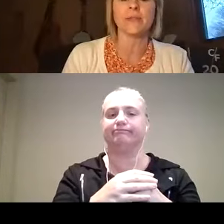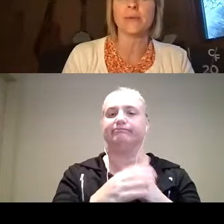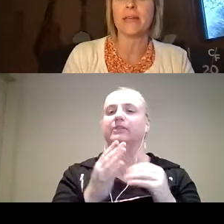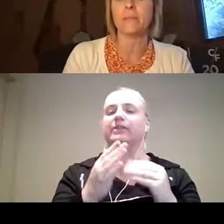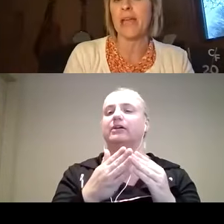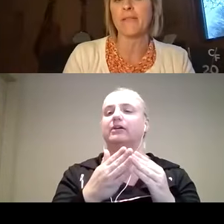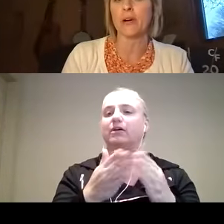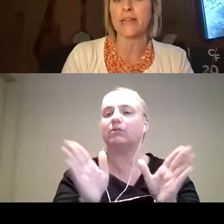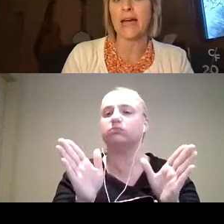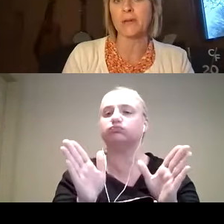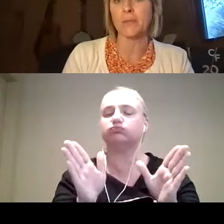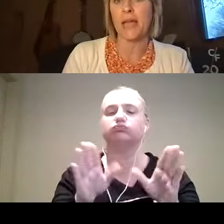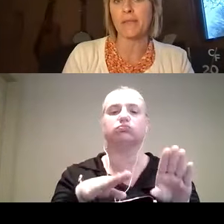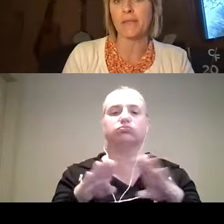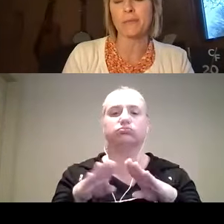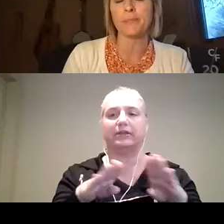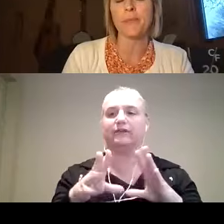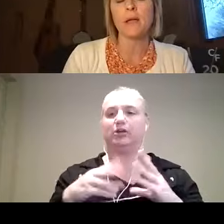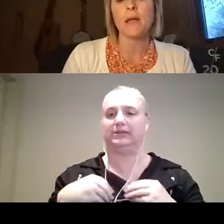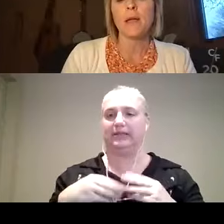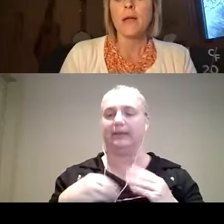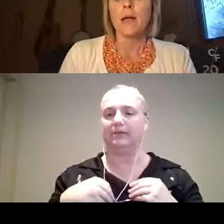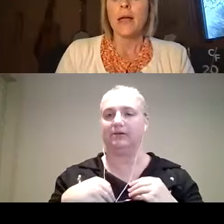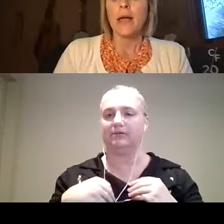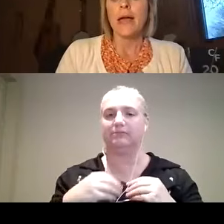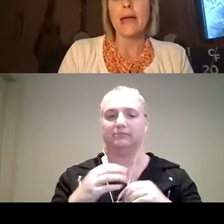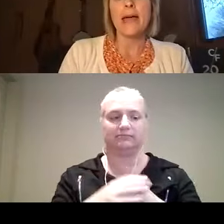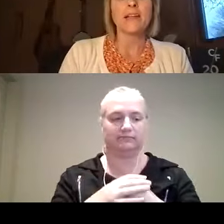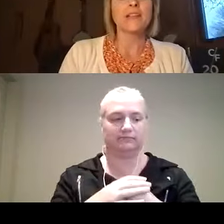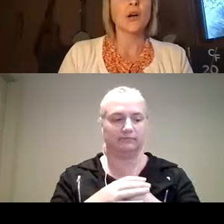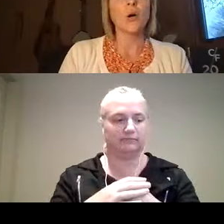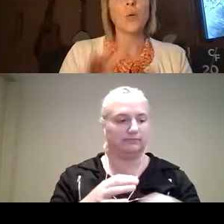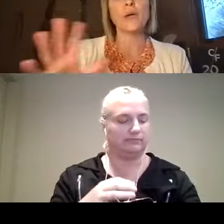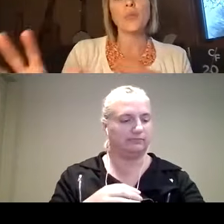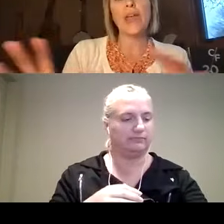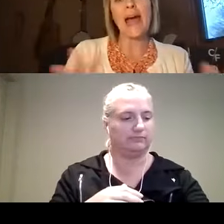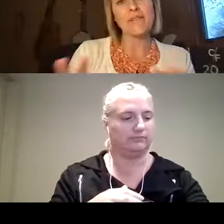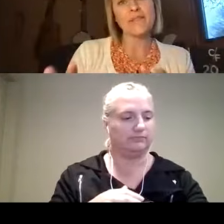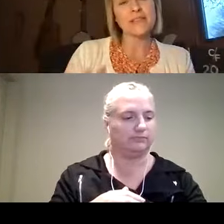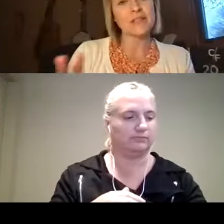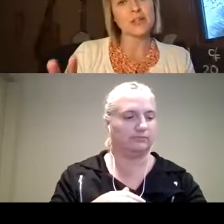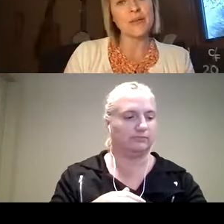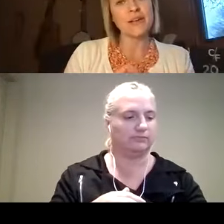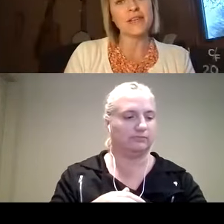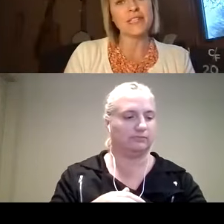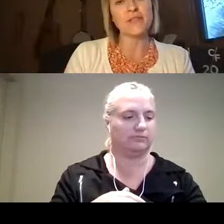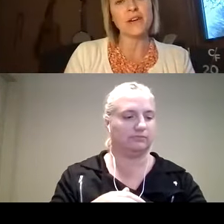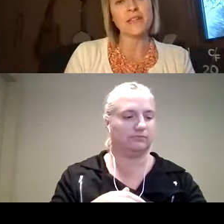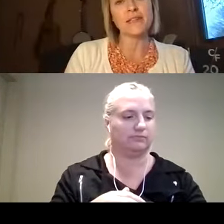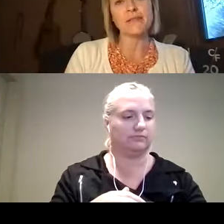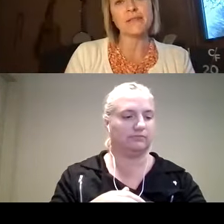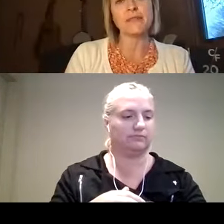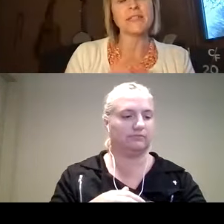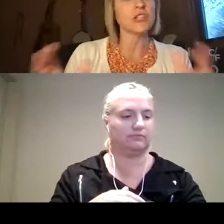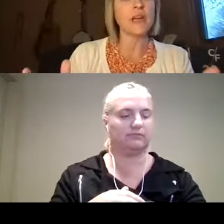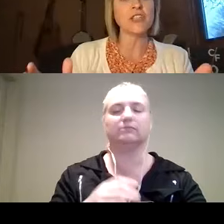being behavioral or adaptive behavior. And so, we have this little bit of a different situation